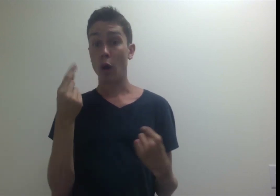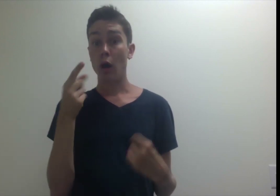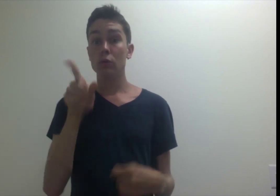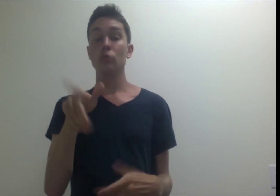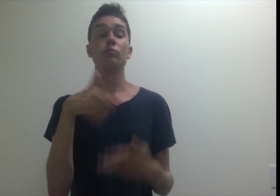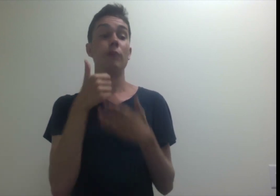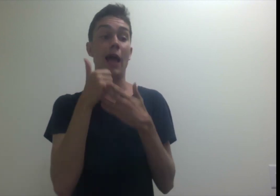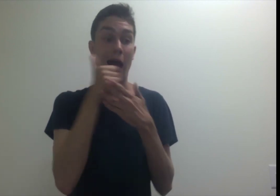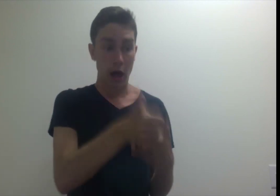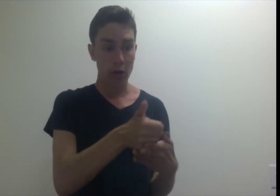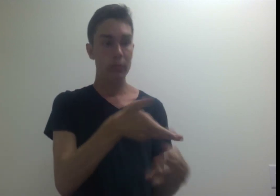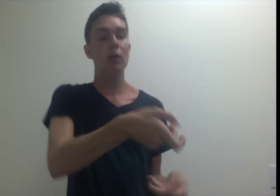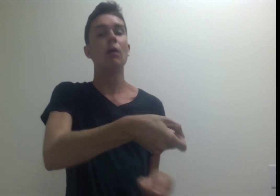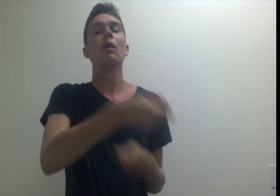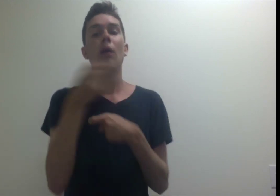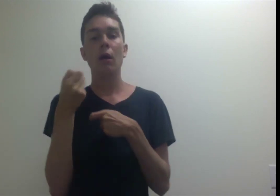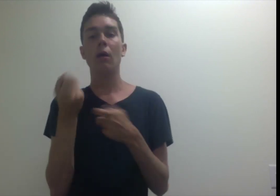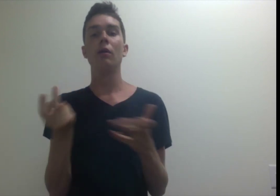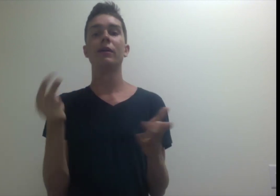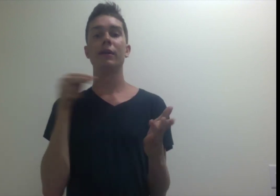[help her get back up.]